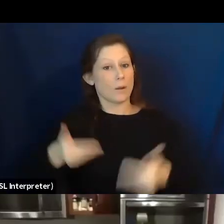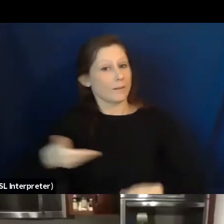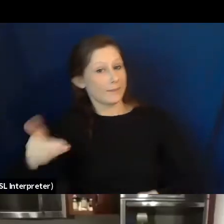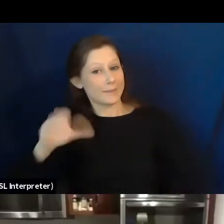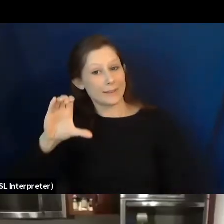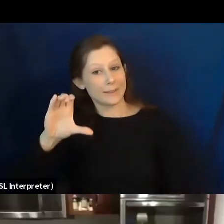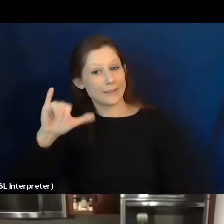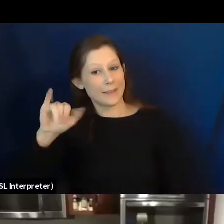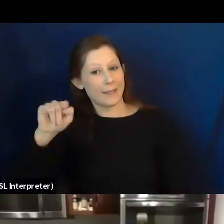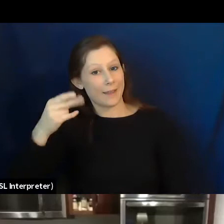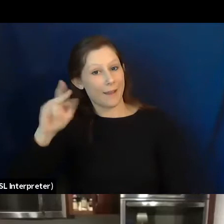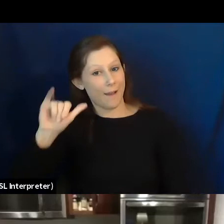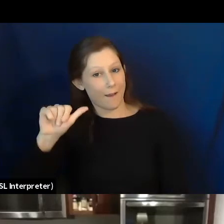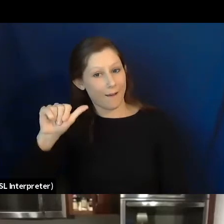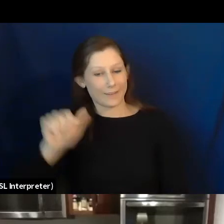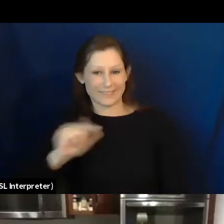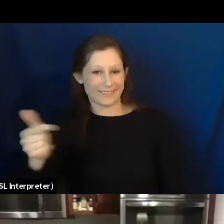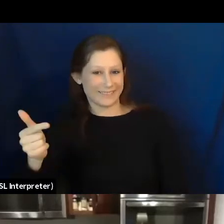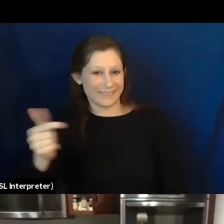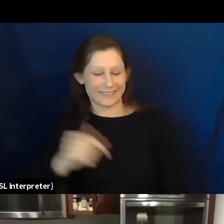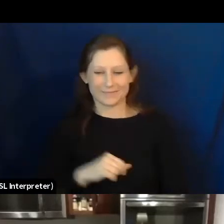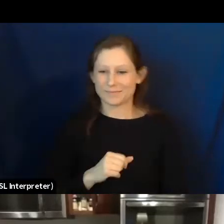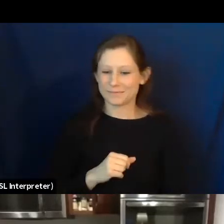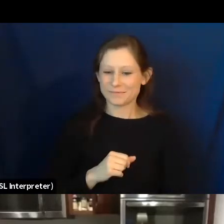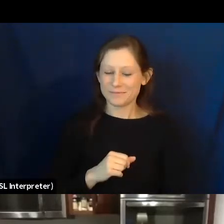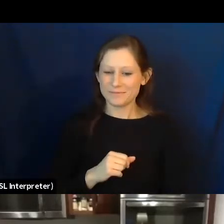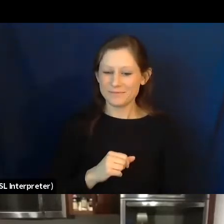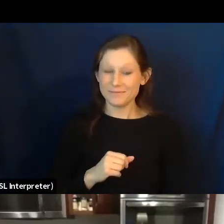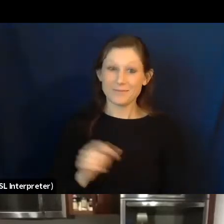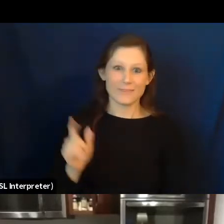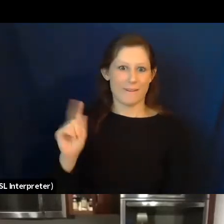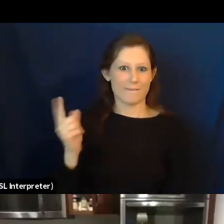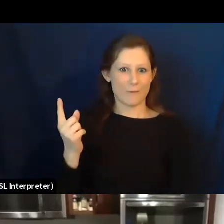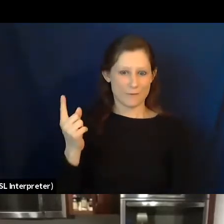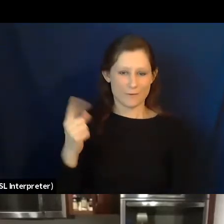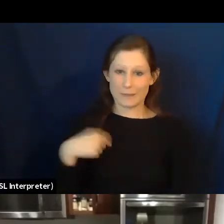it away. CYNTHIA: First of all, I hope everyone can